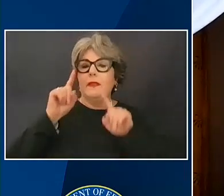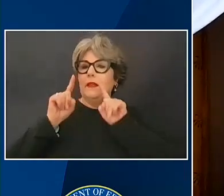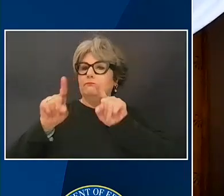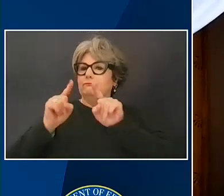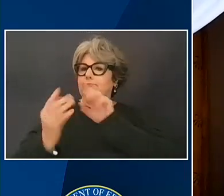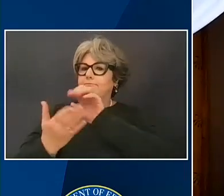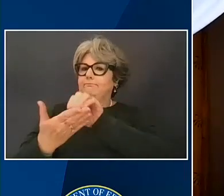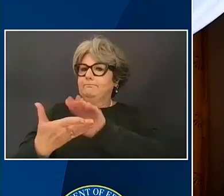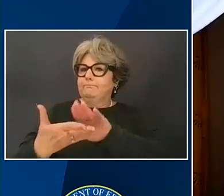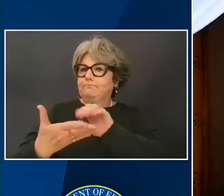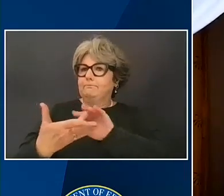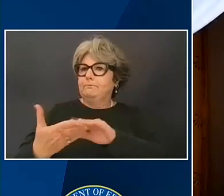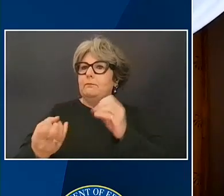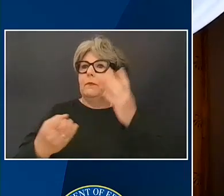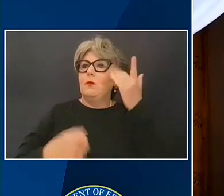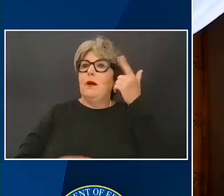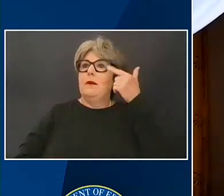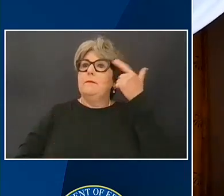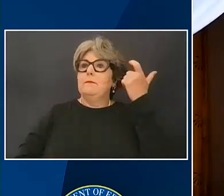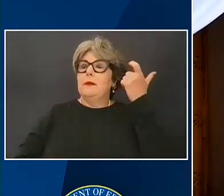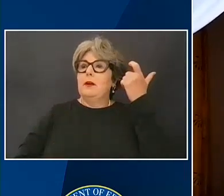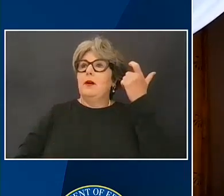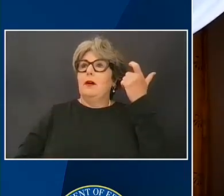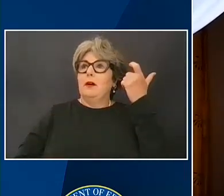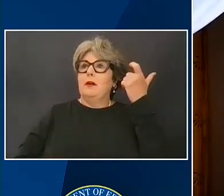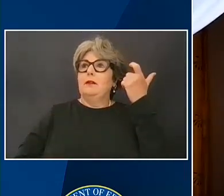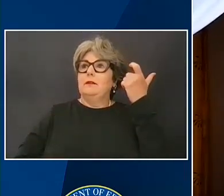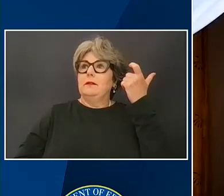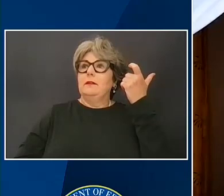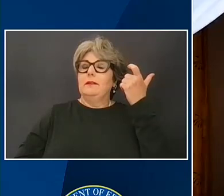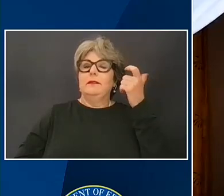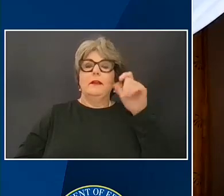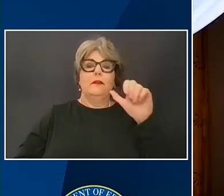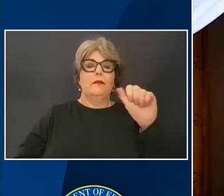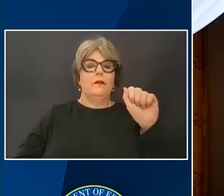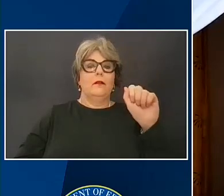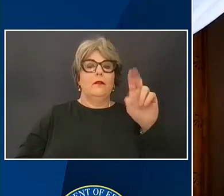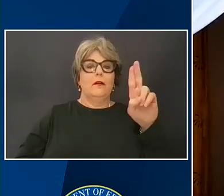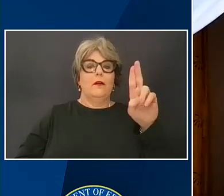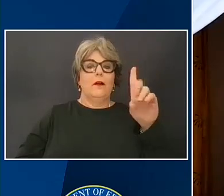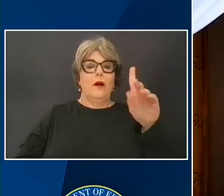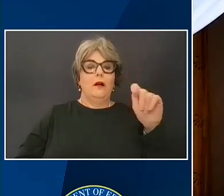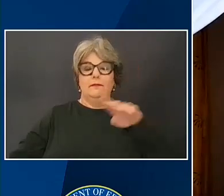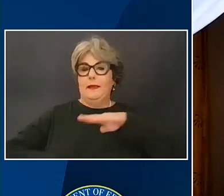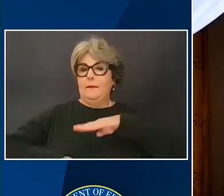Mainly because to the extent that there are audit trails that satisfy the Department's requirements.